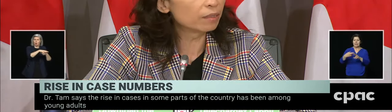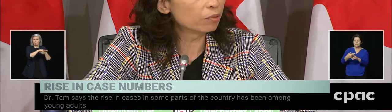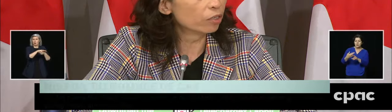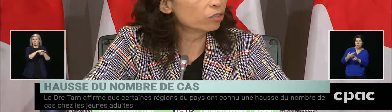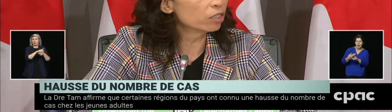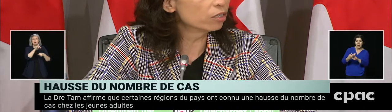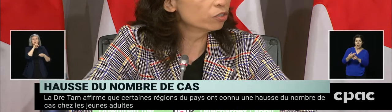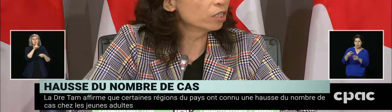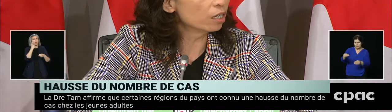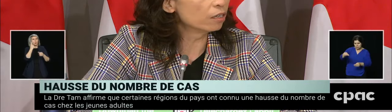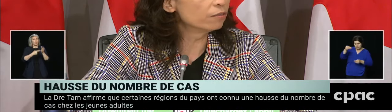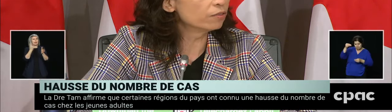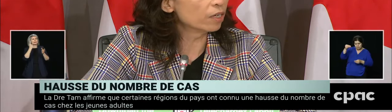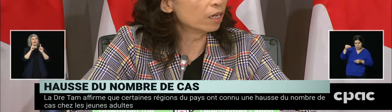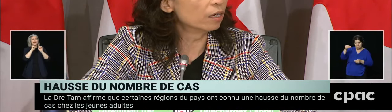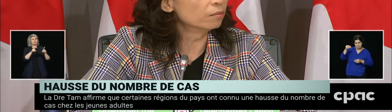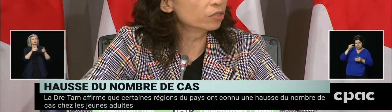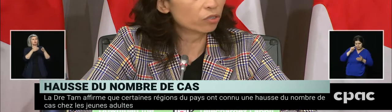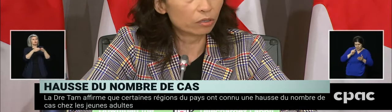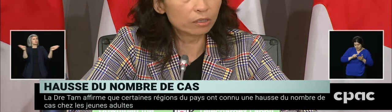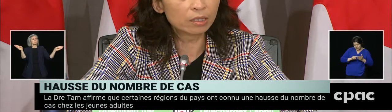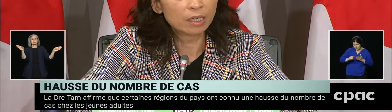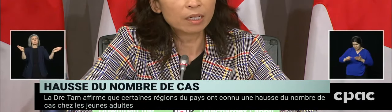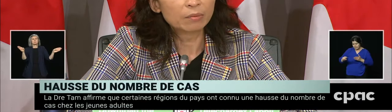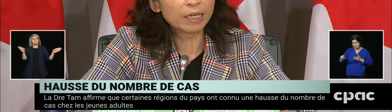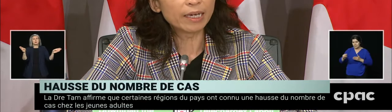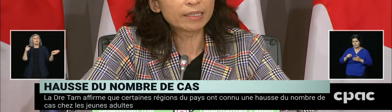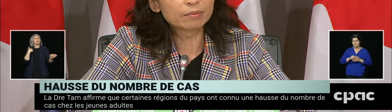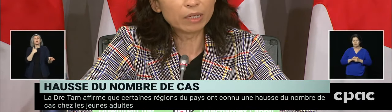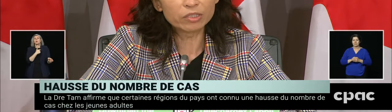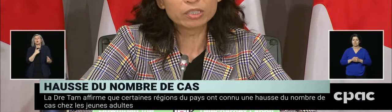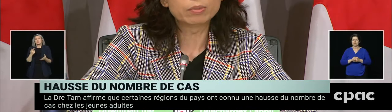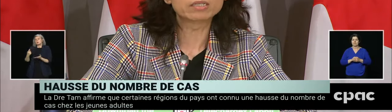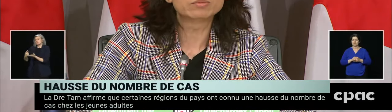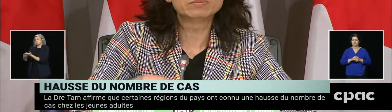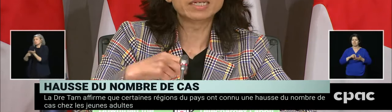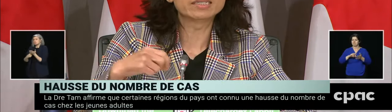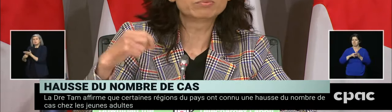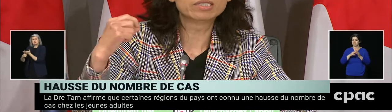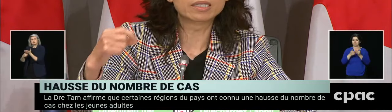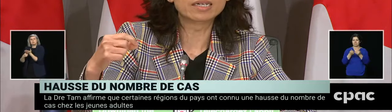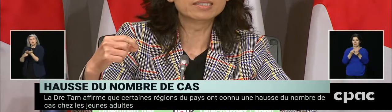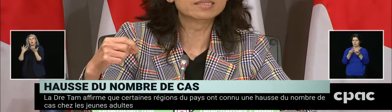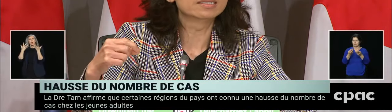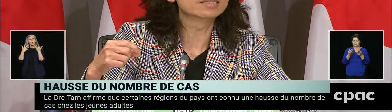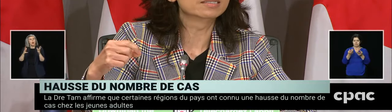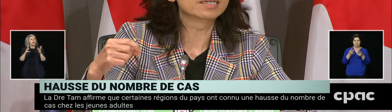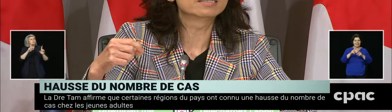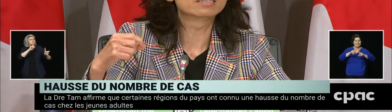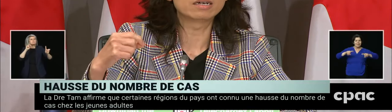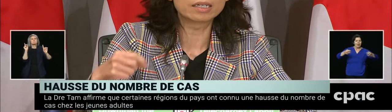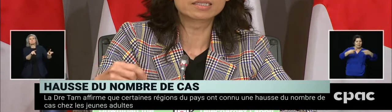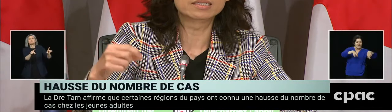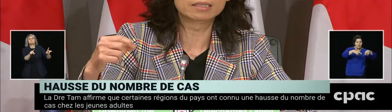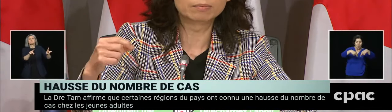WHAT MY COLLEAGUES ARE TRYING TO DO IS NOT TO TAKE A BLANKET